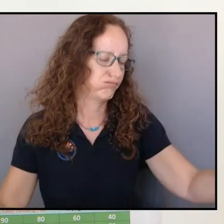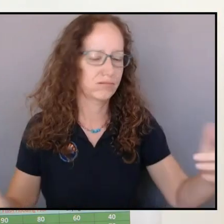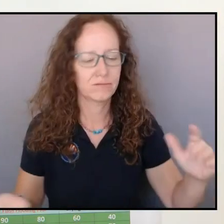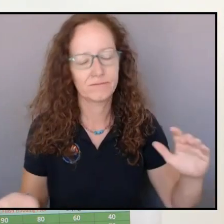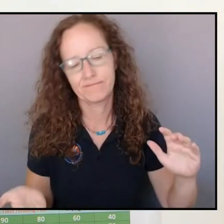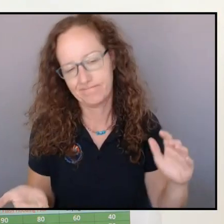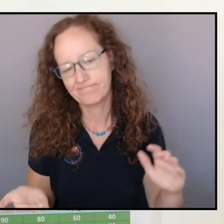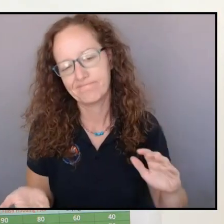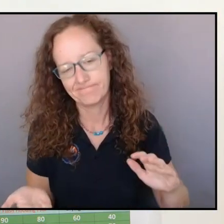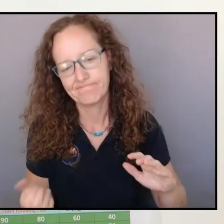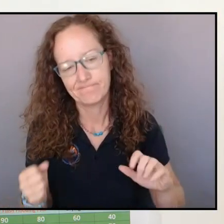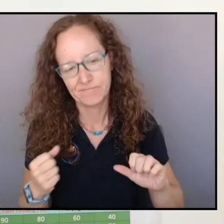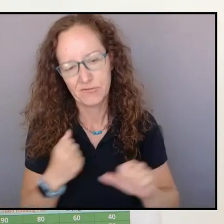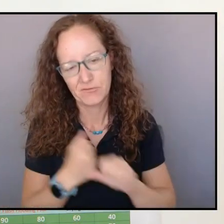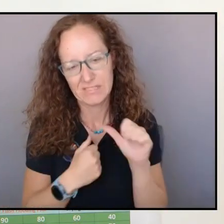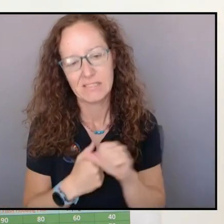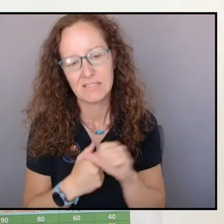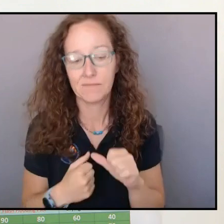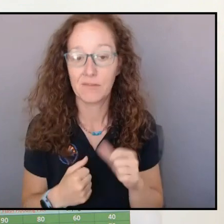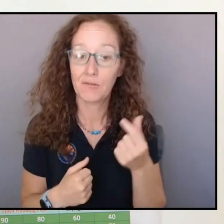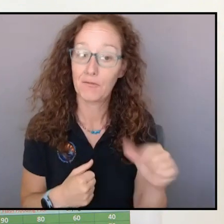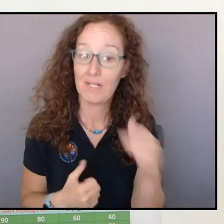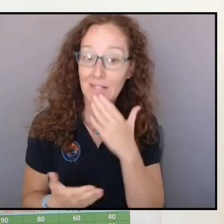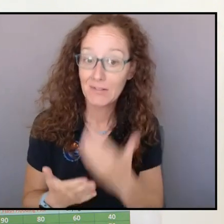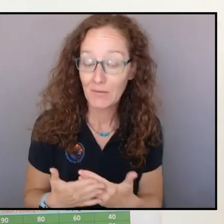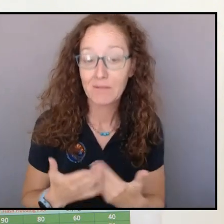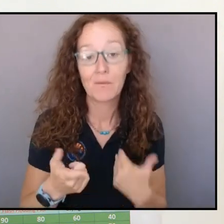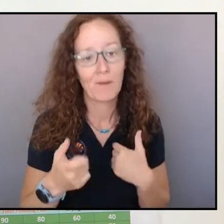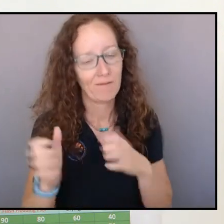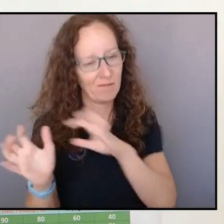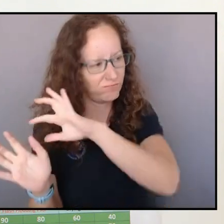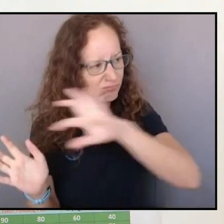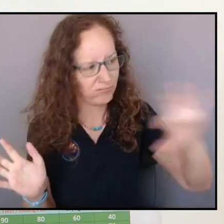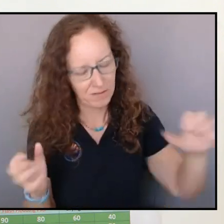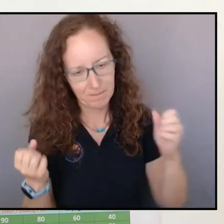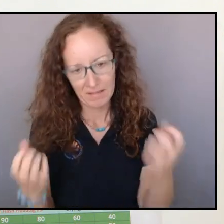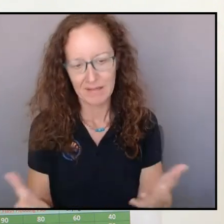we have lots of green. Next slide. Uh just looking at a 6